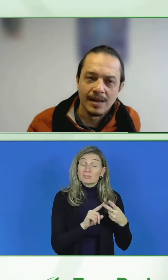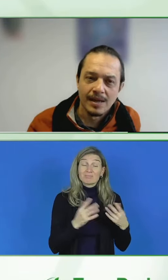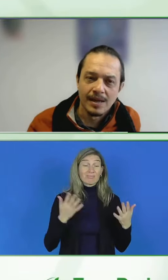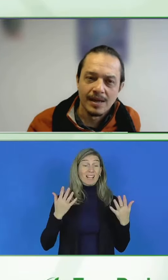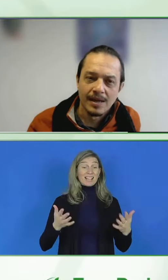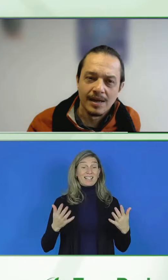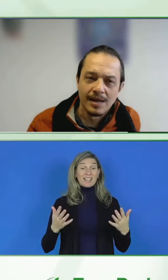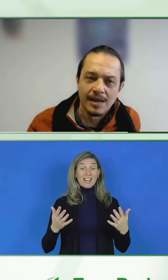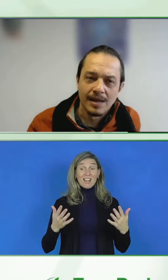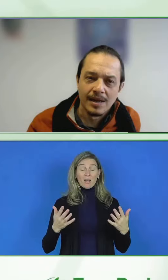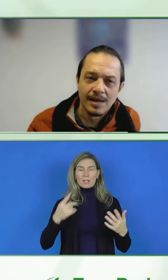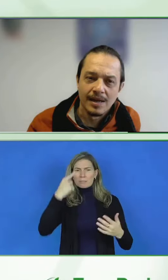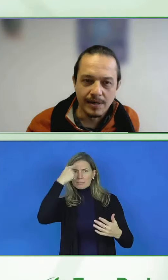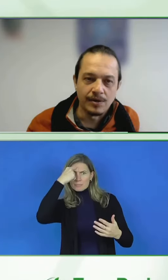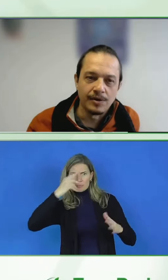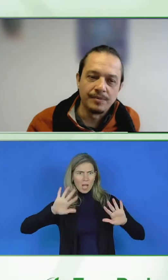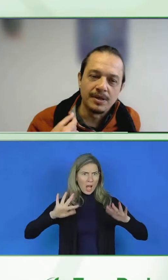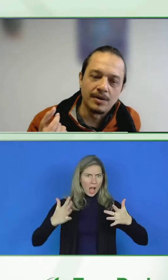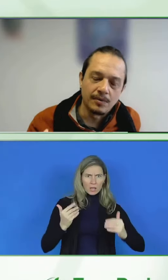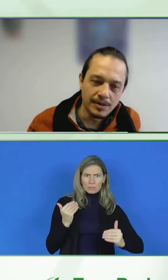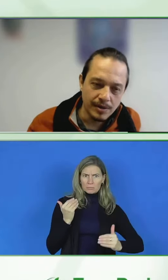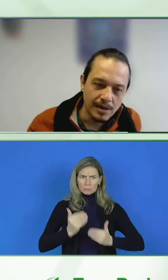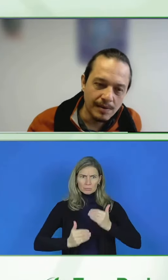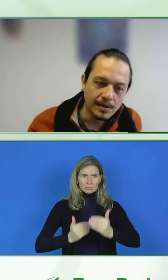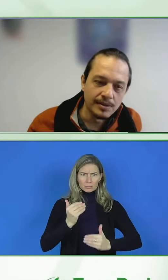Because when we are talking about care economy or talking about